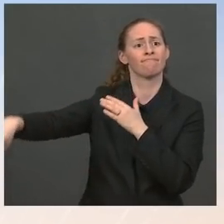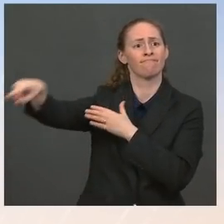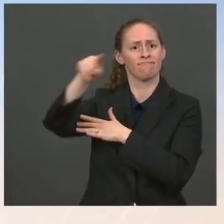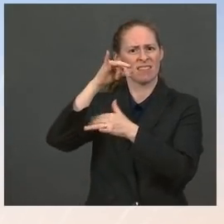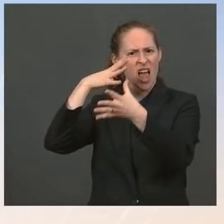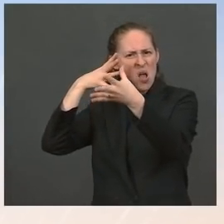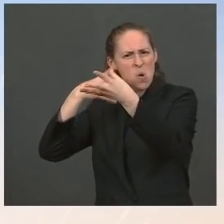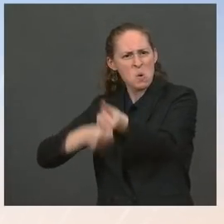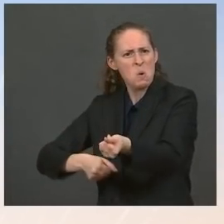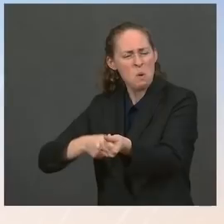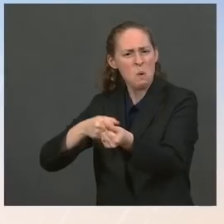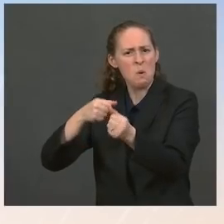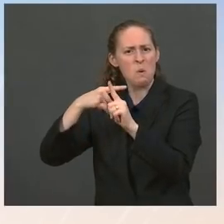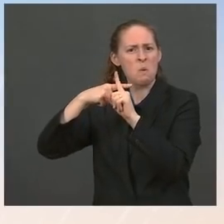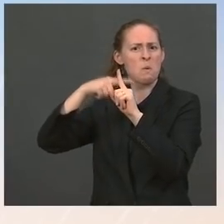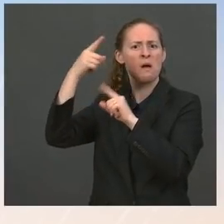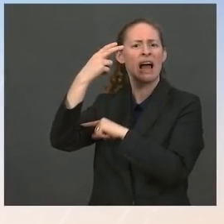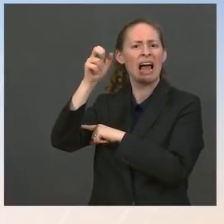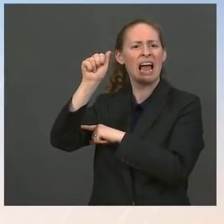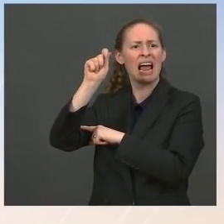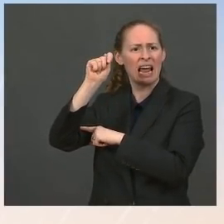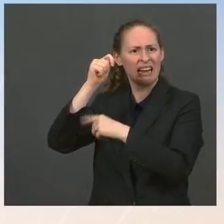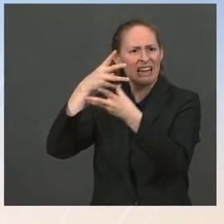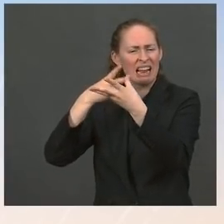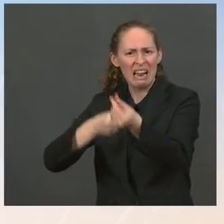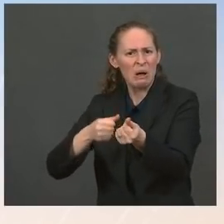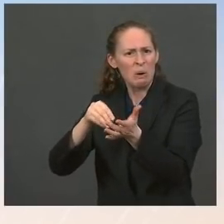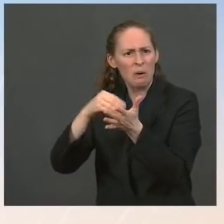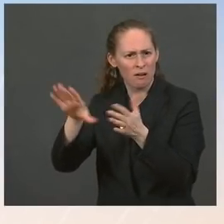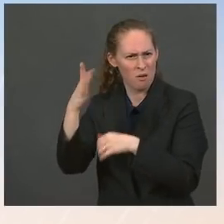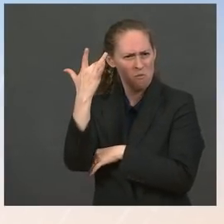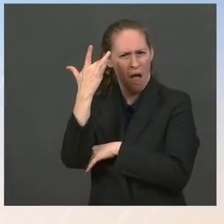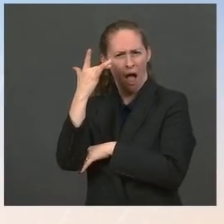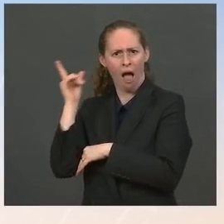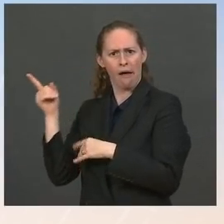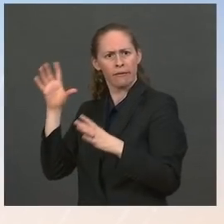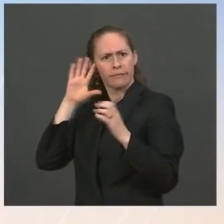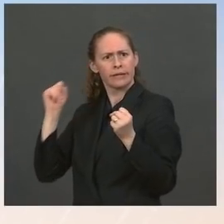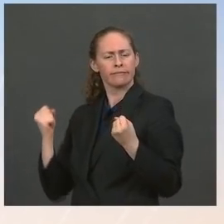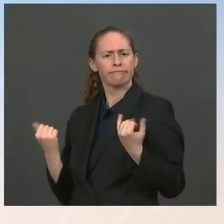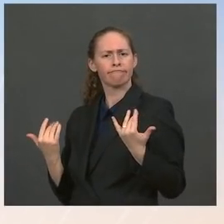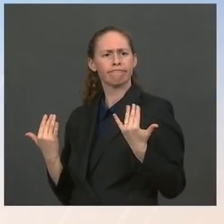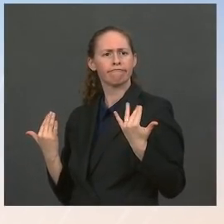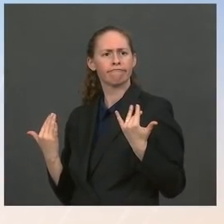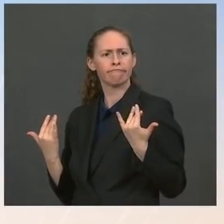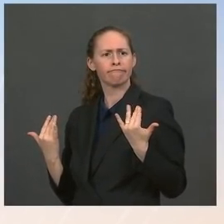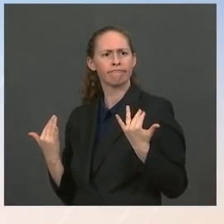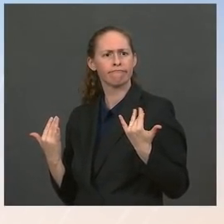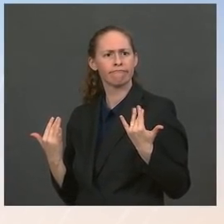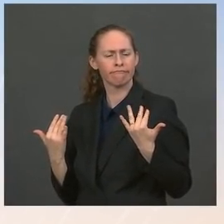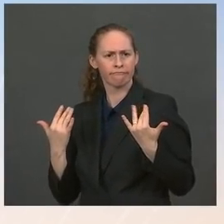So, why is the administration now considering shutting down the Line 5 pipeline from Canada to Michigan?